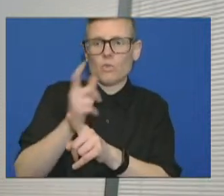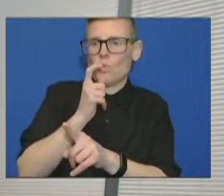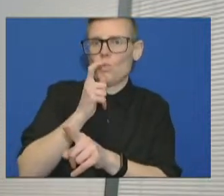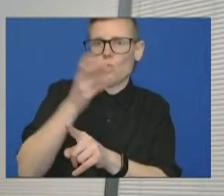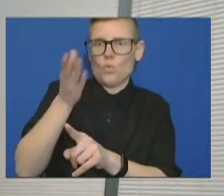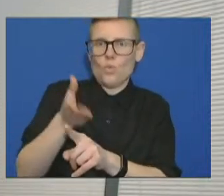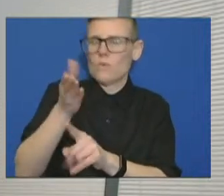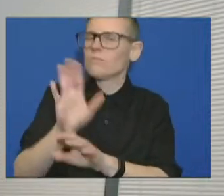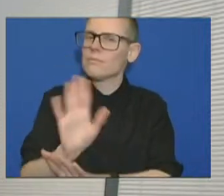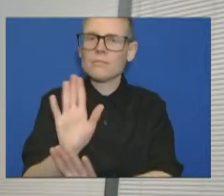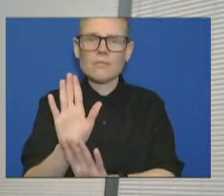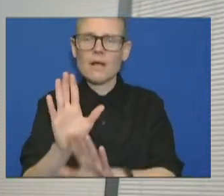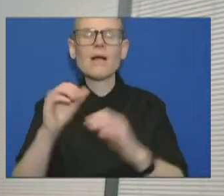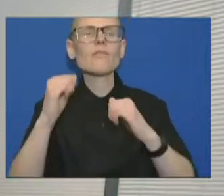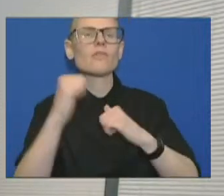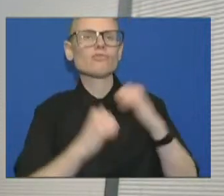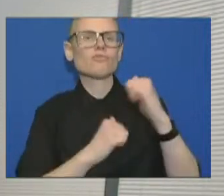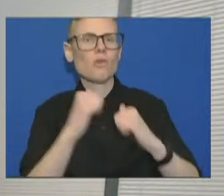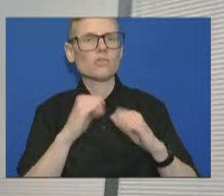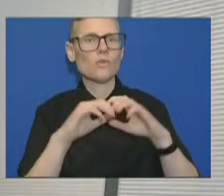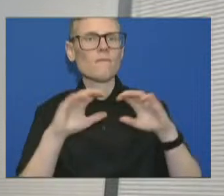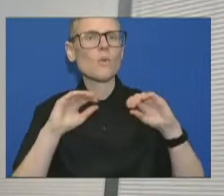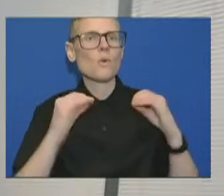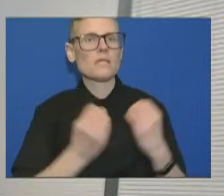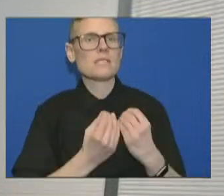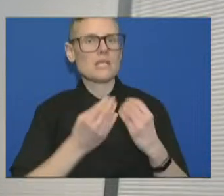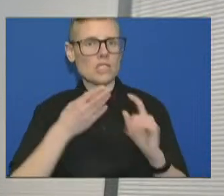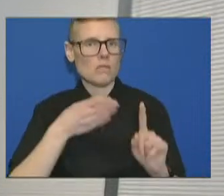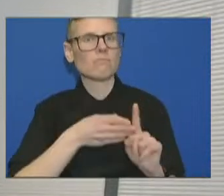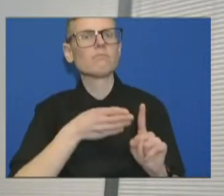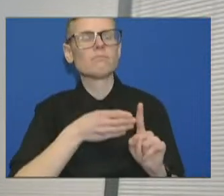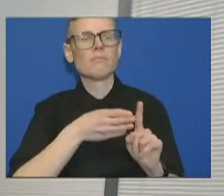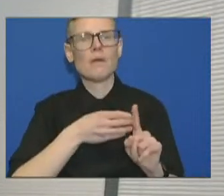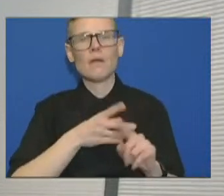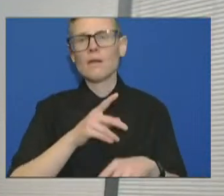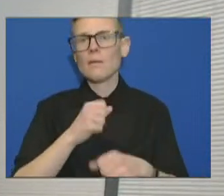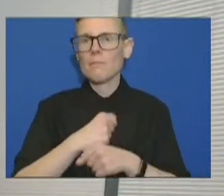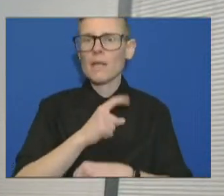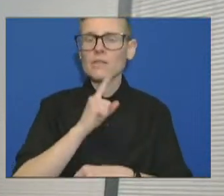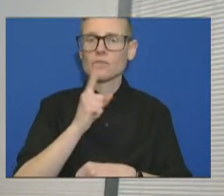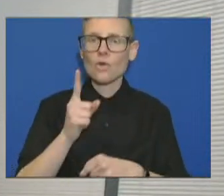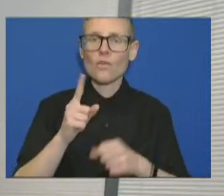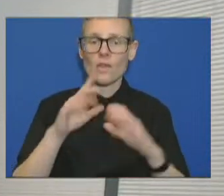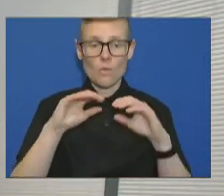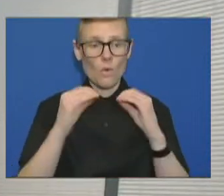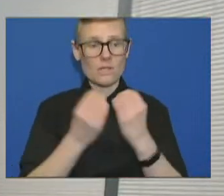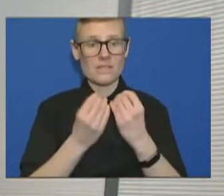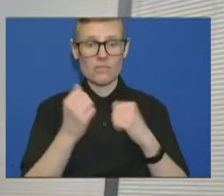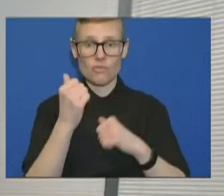do with the individual person and everything to do with the